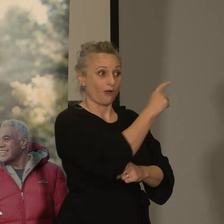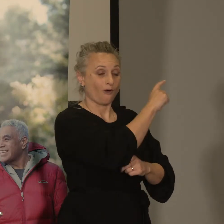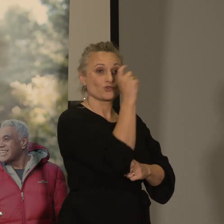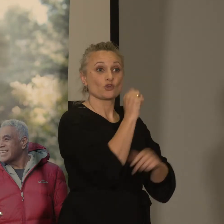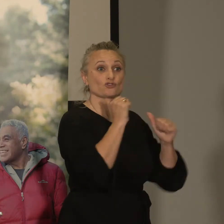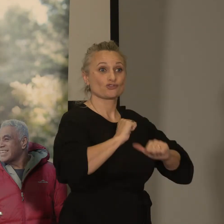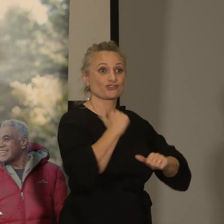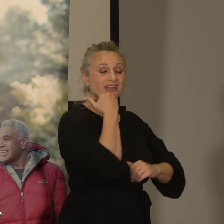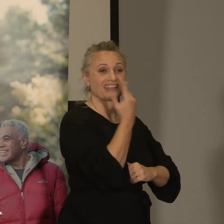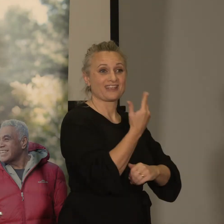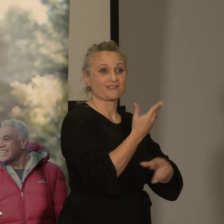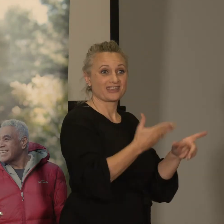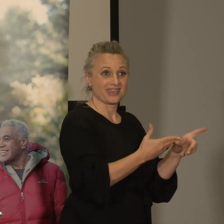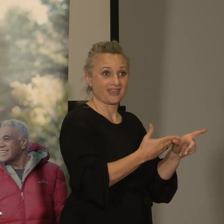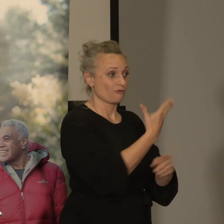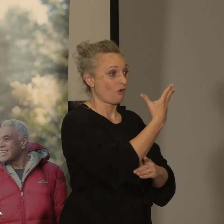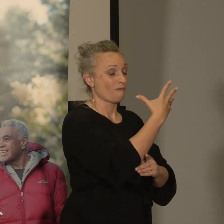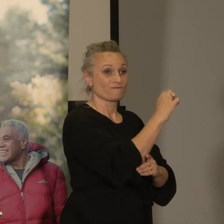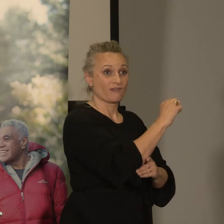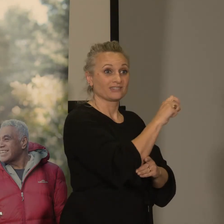In regards to nursing numbers, we have doubled the number of